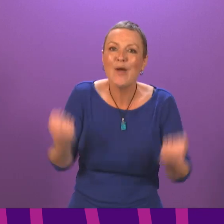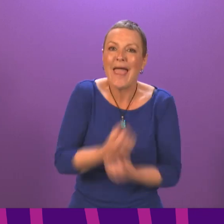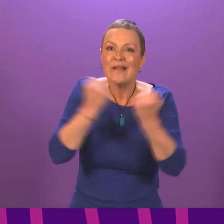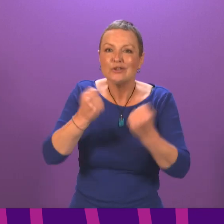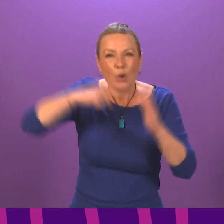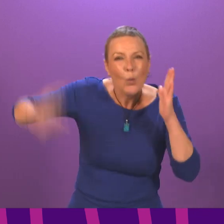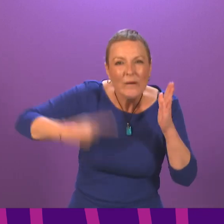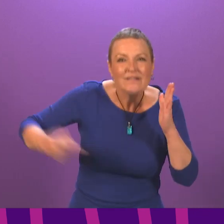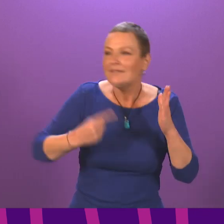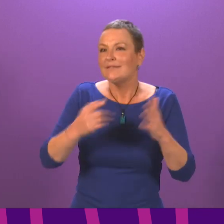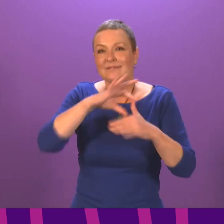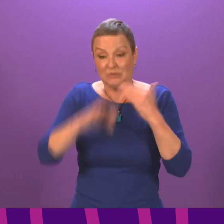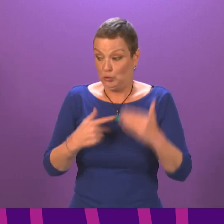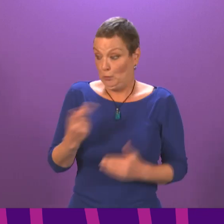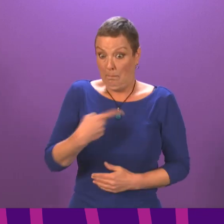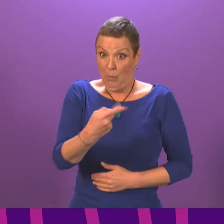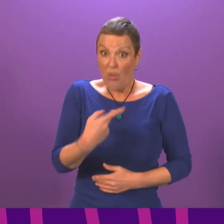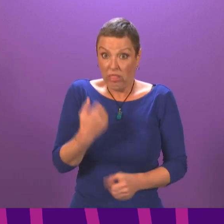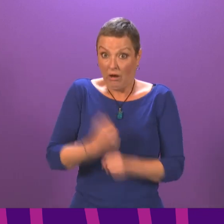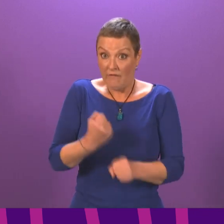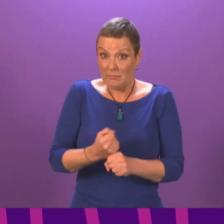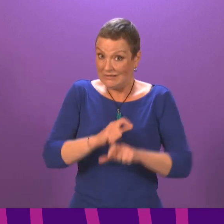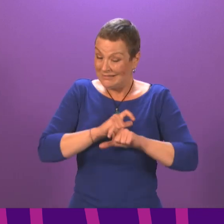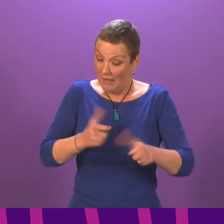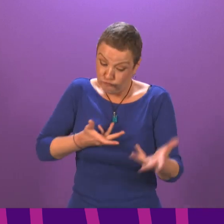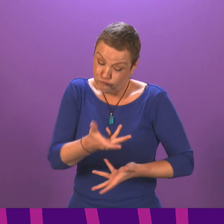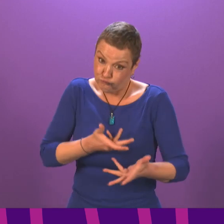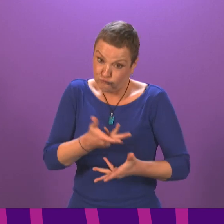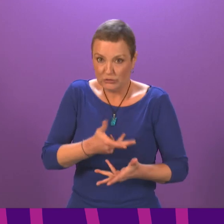Both Governments are working to finalise and agree the working group’s terms of reference,